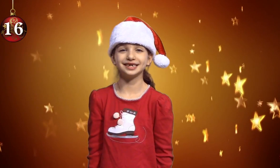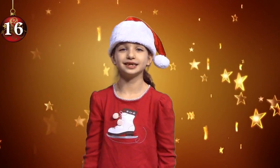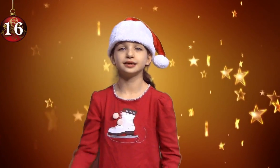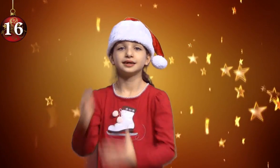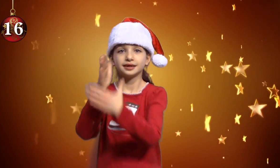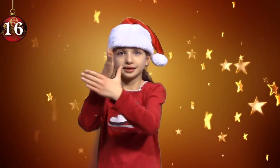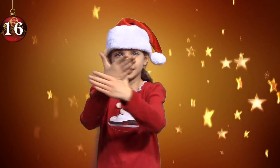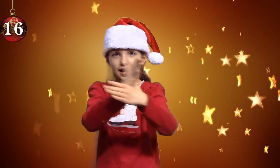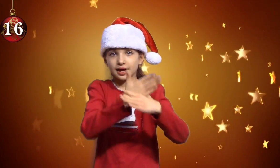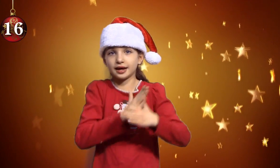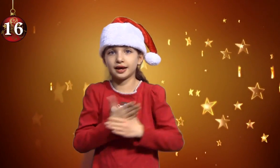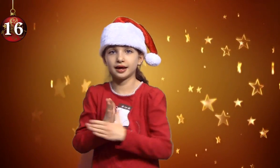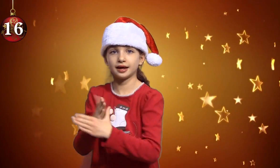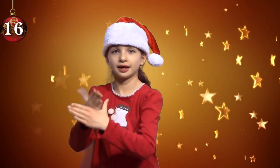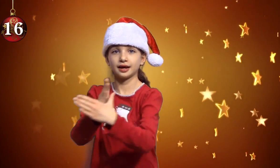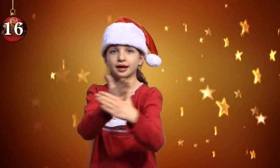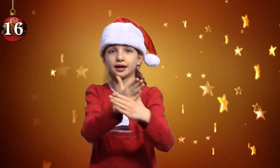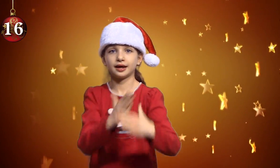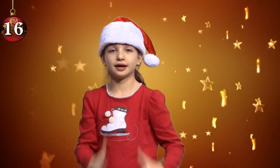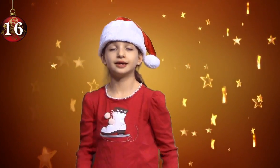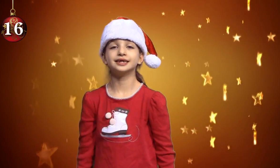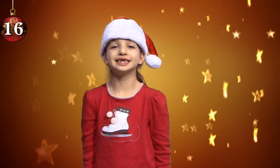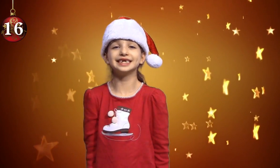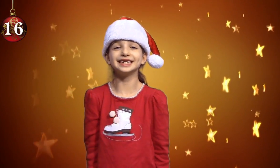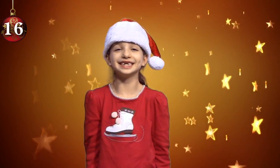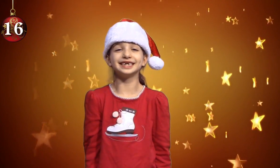SHARE